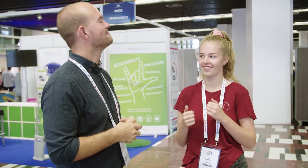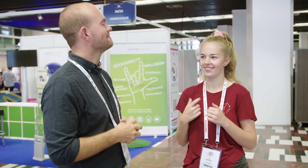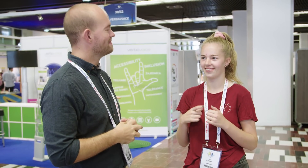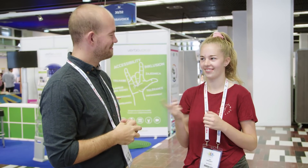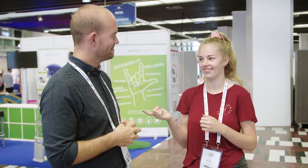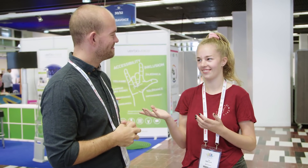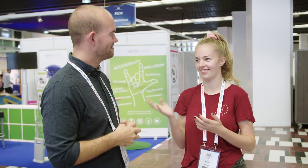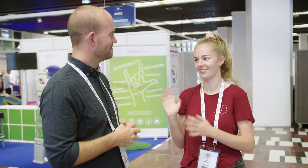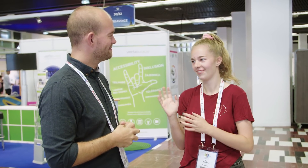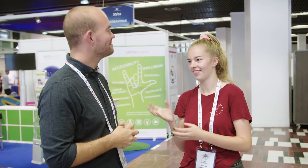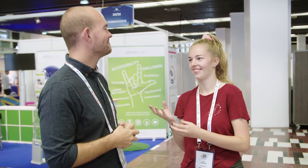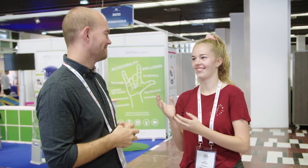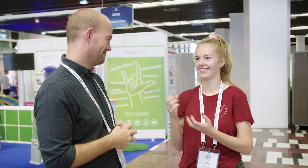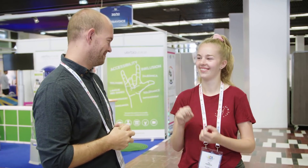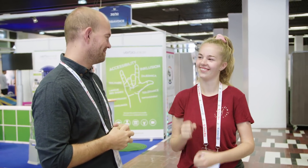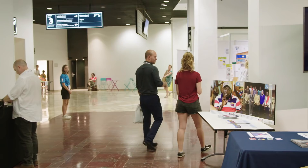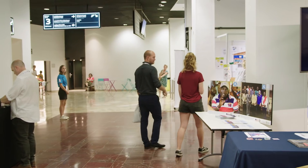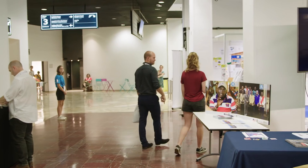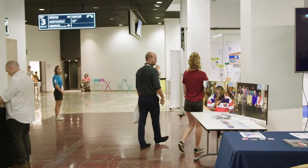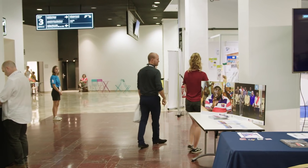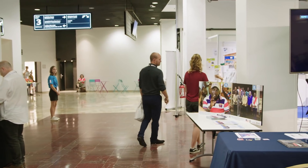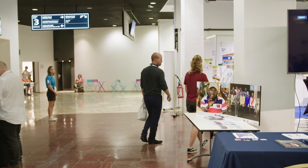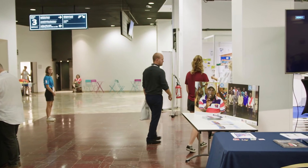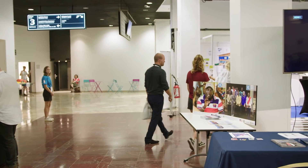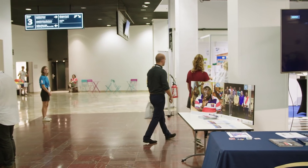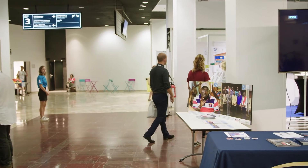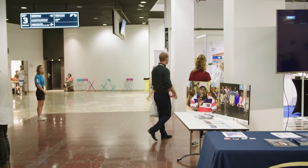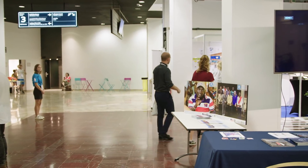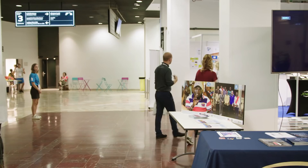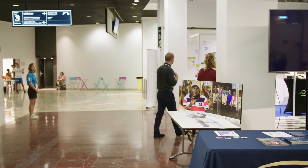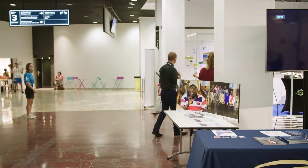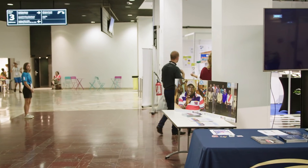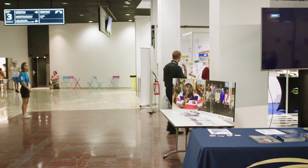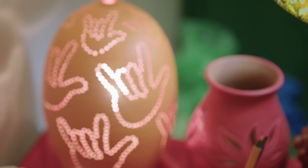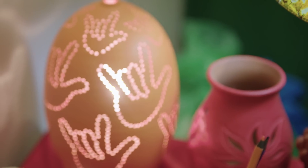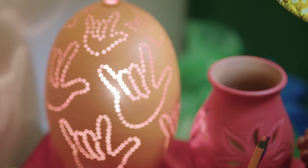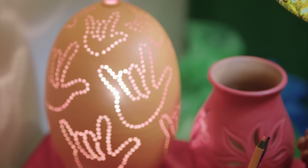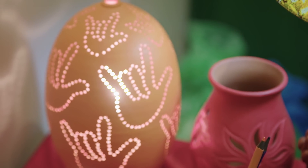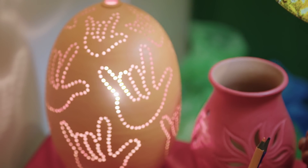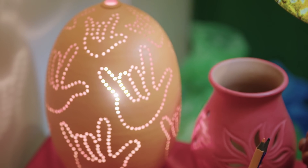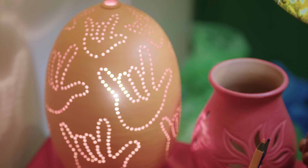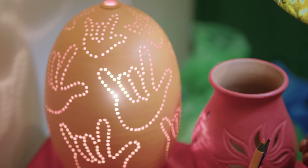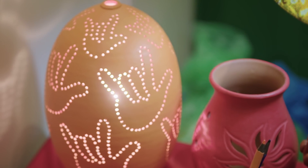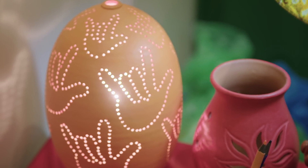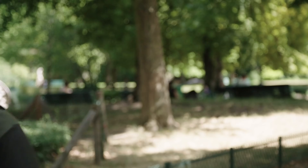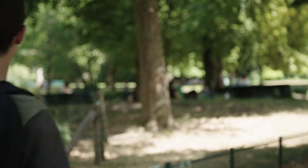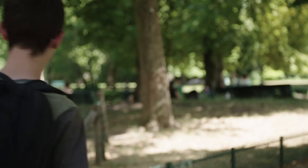or is that not for you? I think I'm more interested, because of the talks that we've had, Mark.